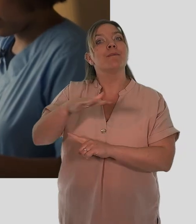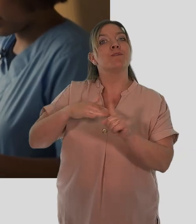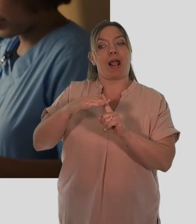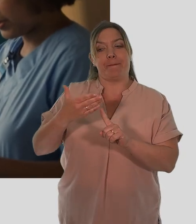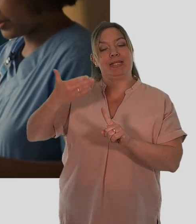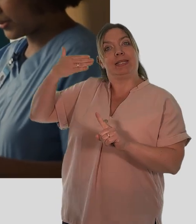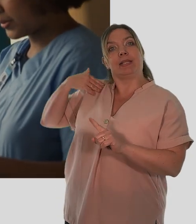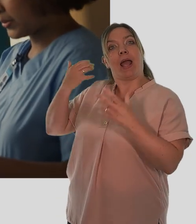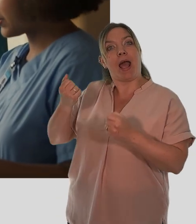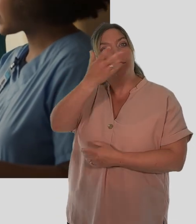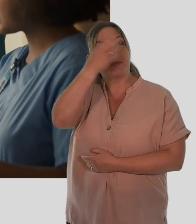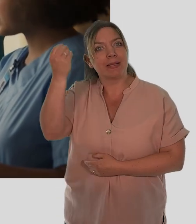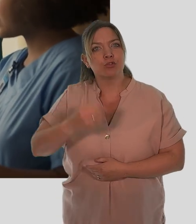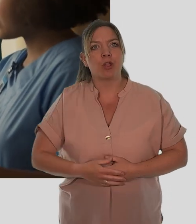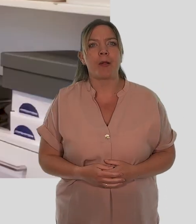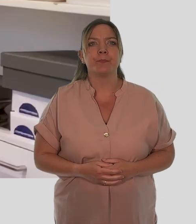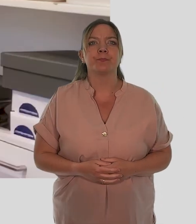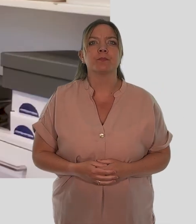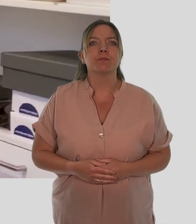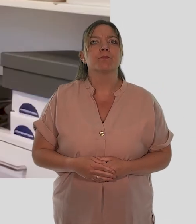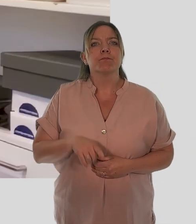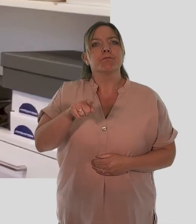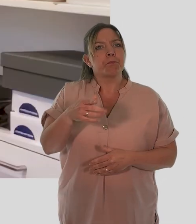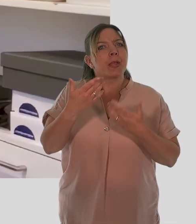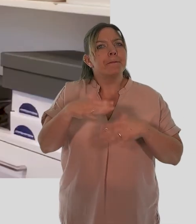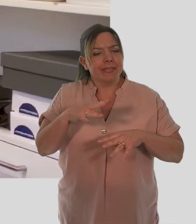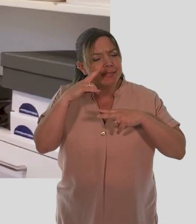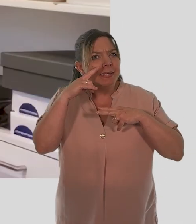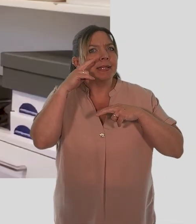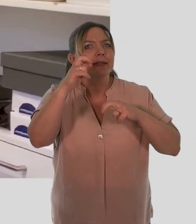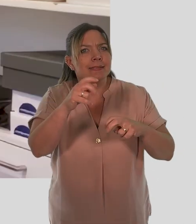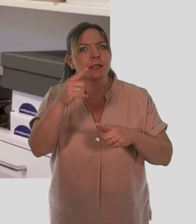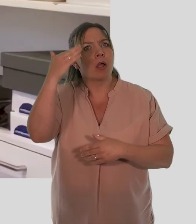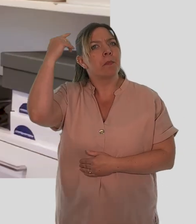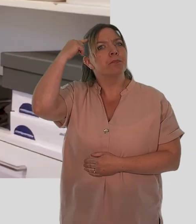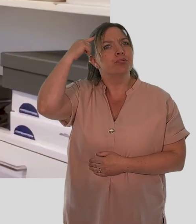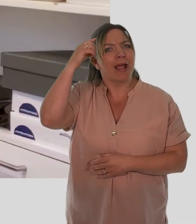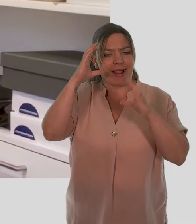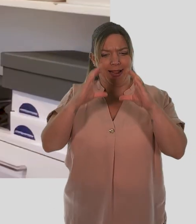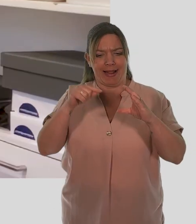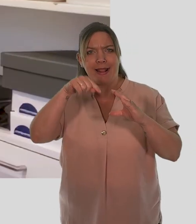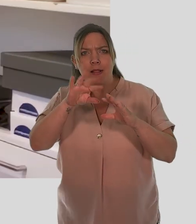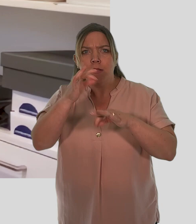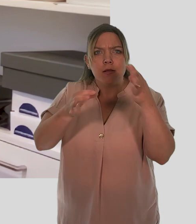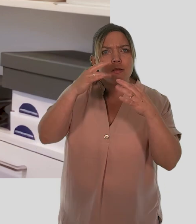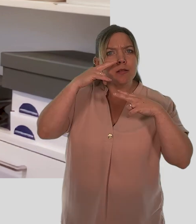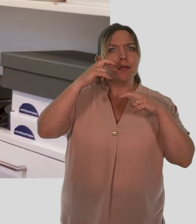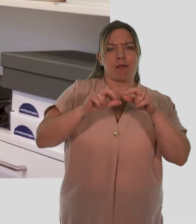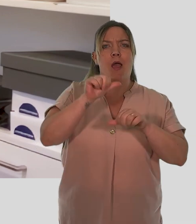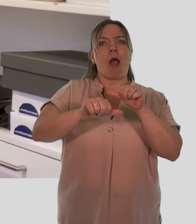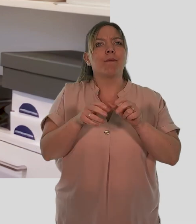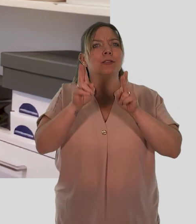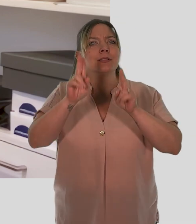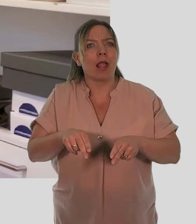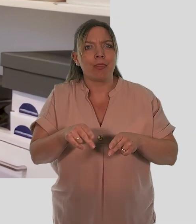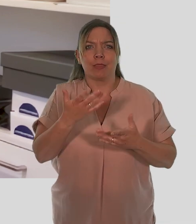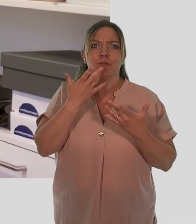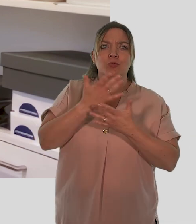during life. However, a large majority of brain banks recruiting tissue from patients with dementia are located in Europe and North America,